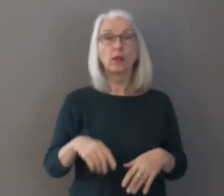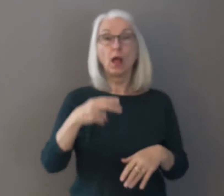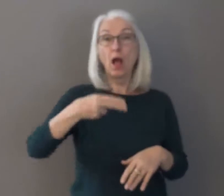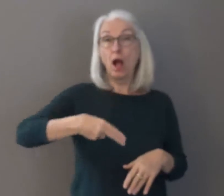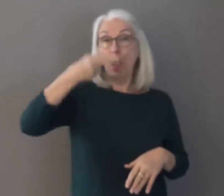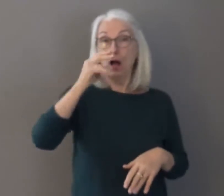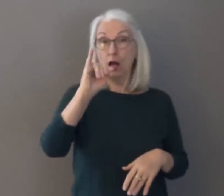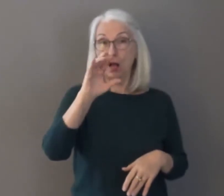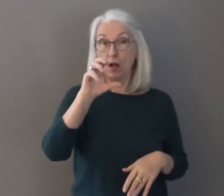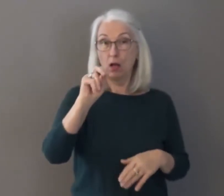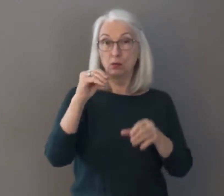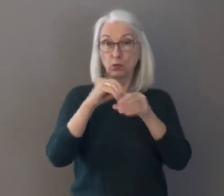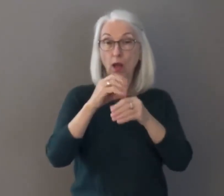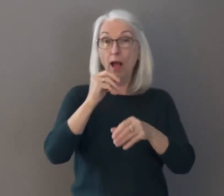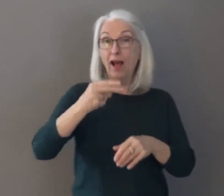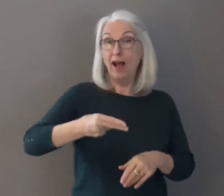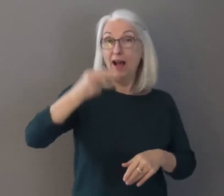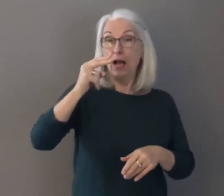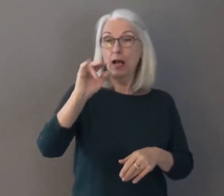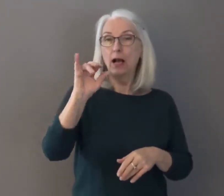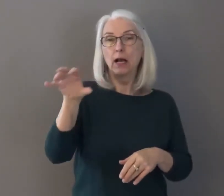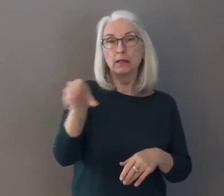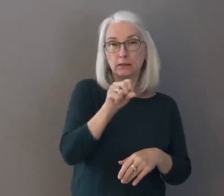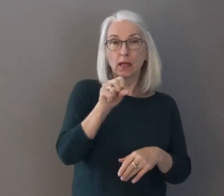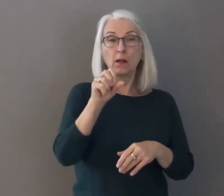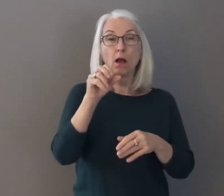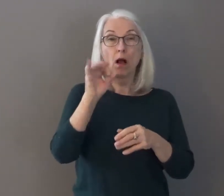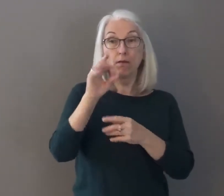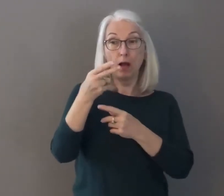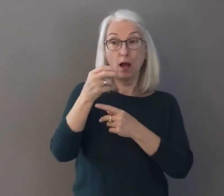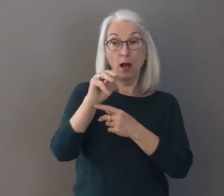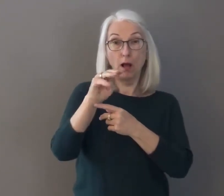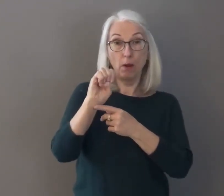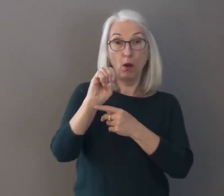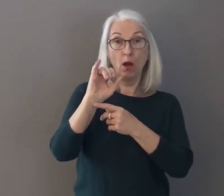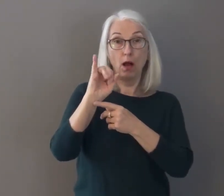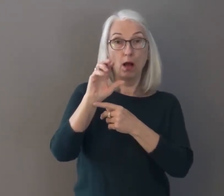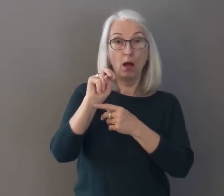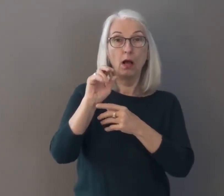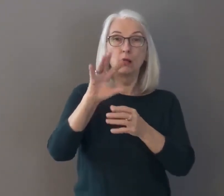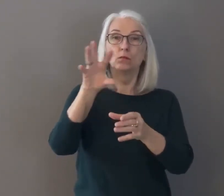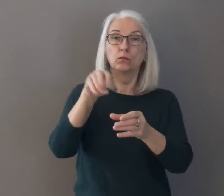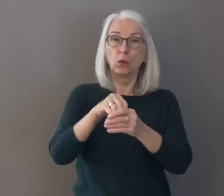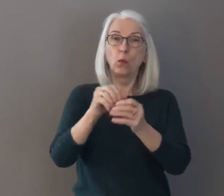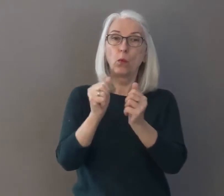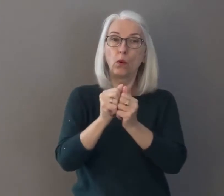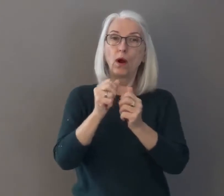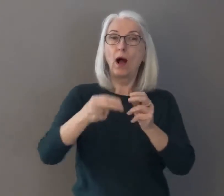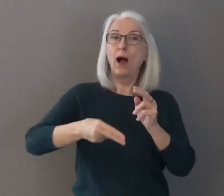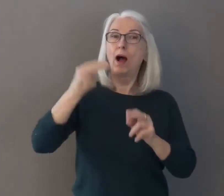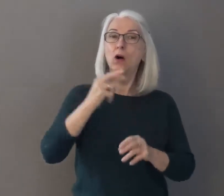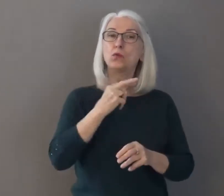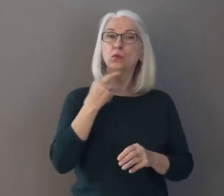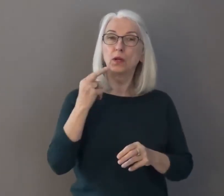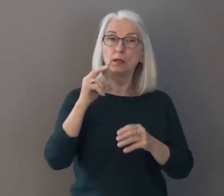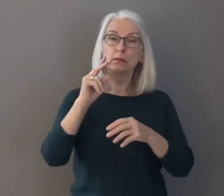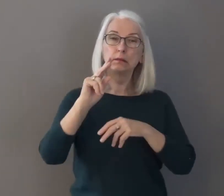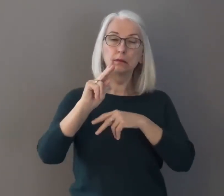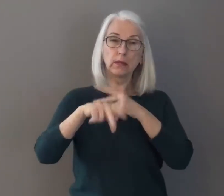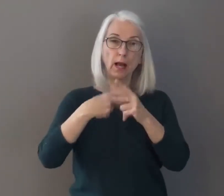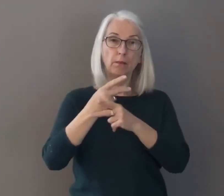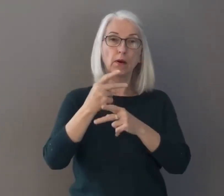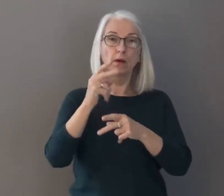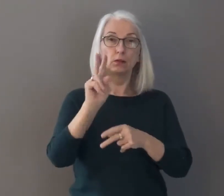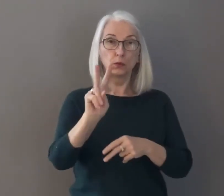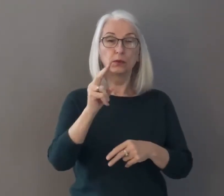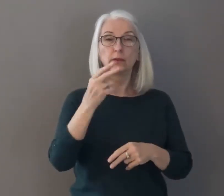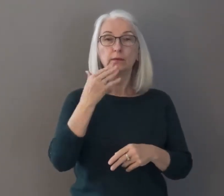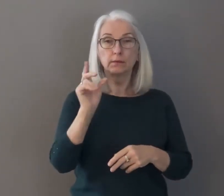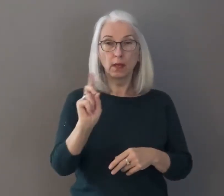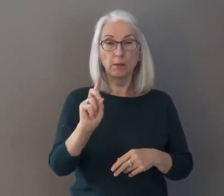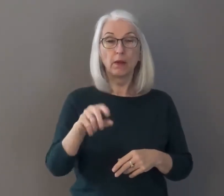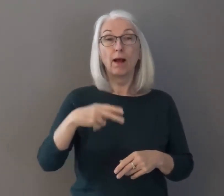High iron stores and higher intakes of heme iron are associated with a higher risk of type 2 diabetes.